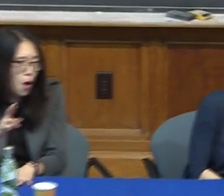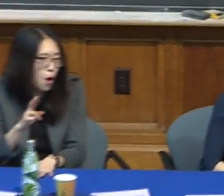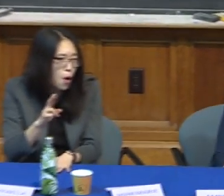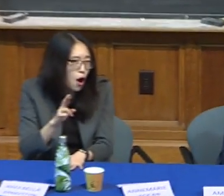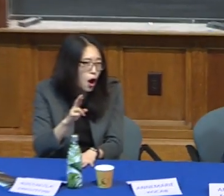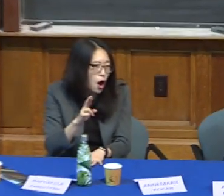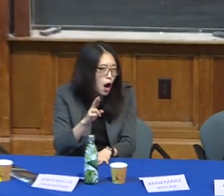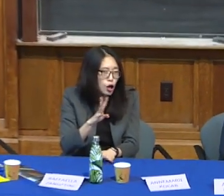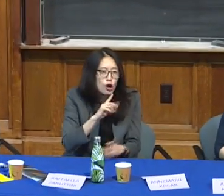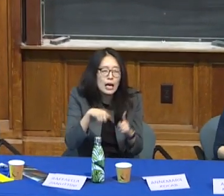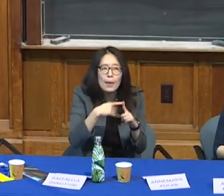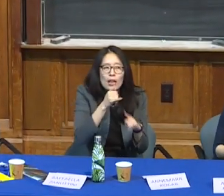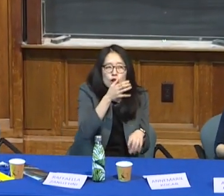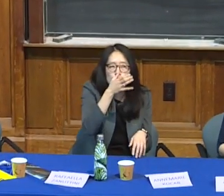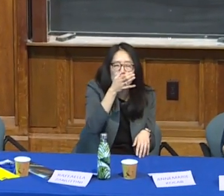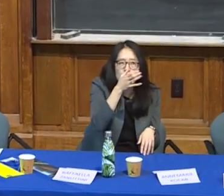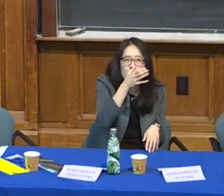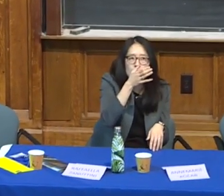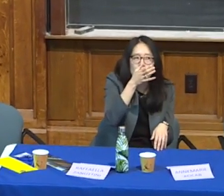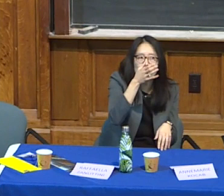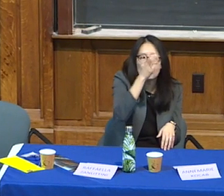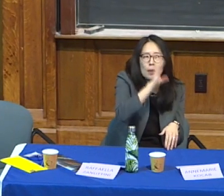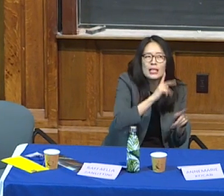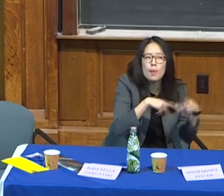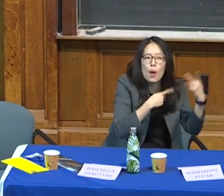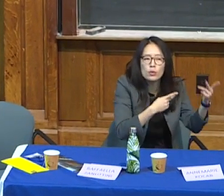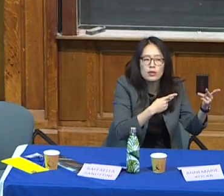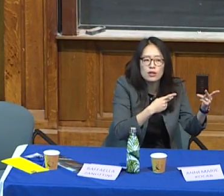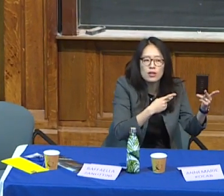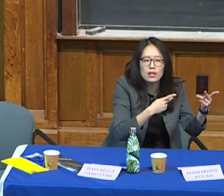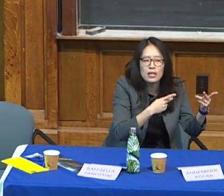or are you talking about Chomsky's proposal